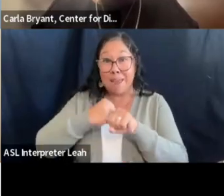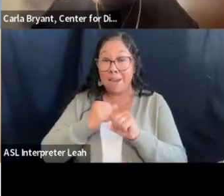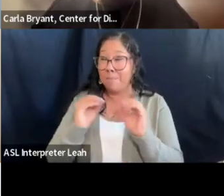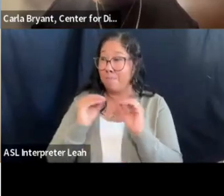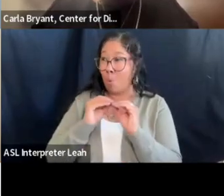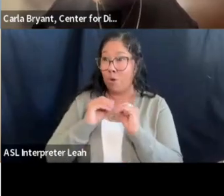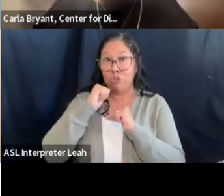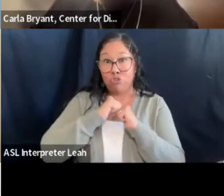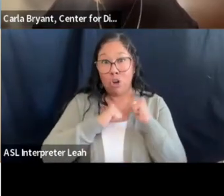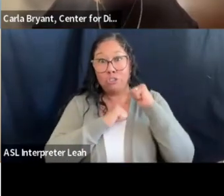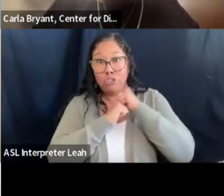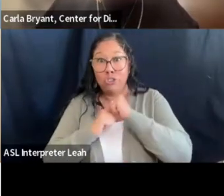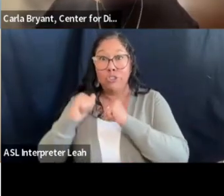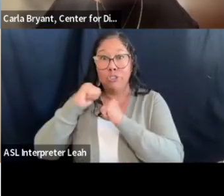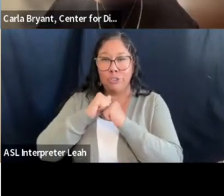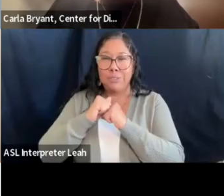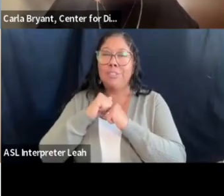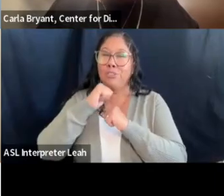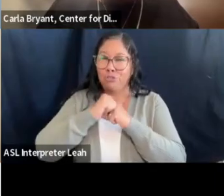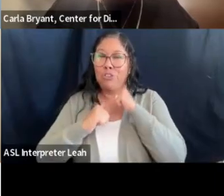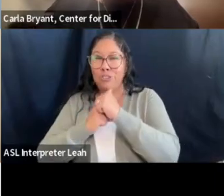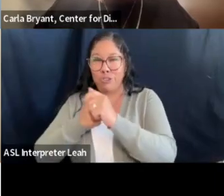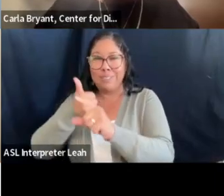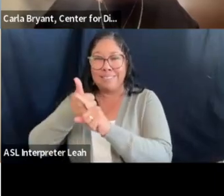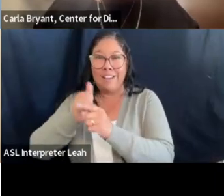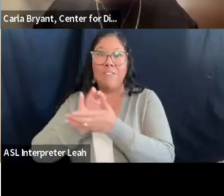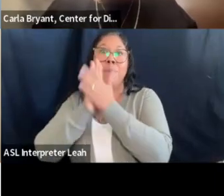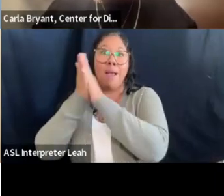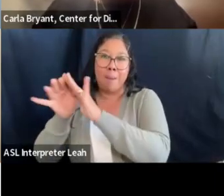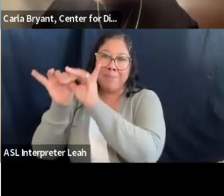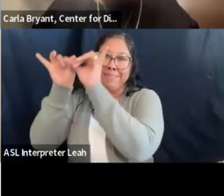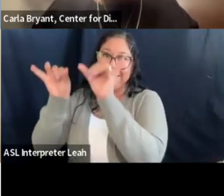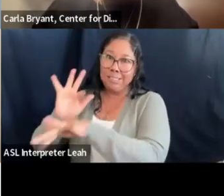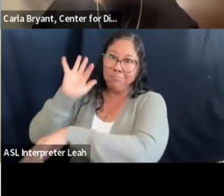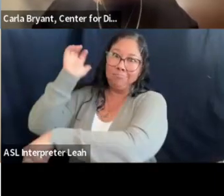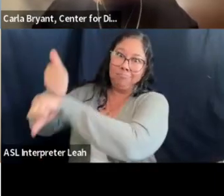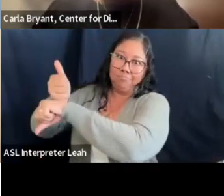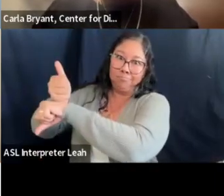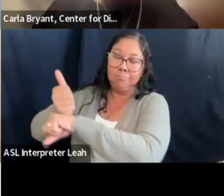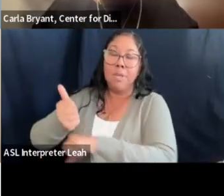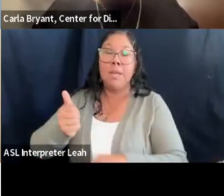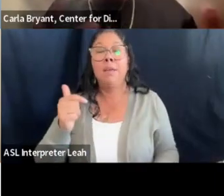and those structures become our systems. And if you guys would bear with me, I'm going to u go